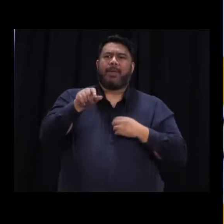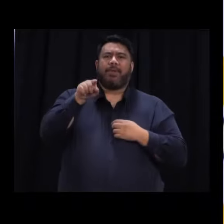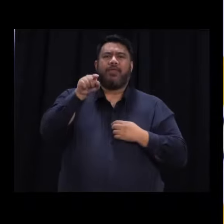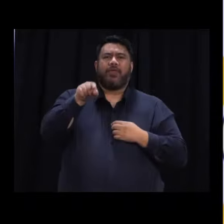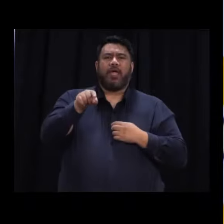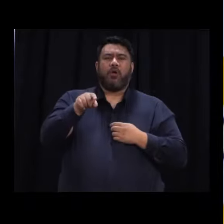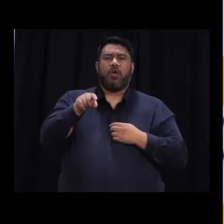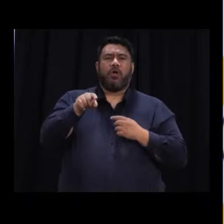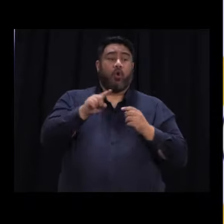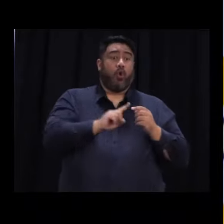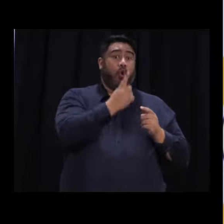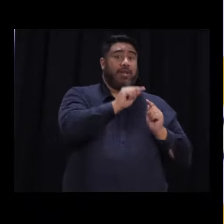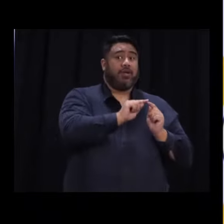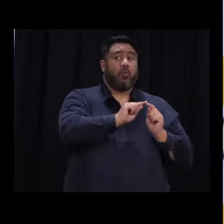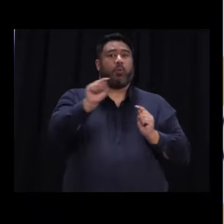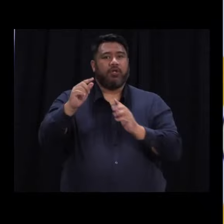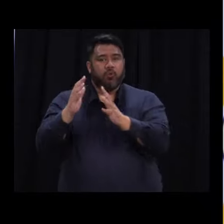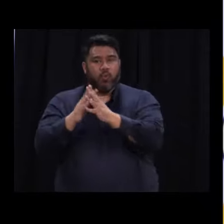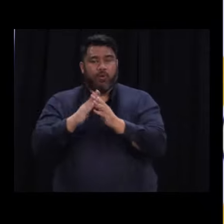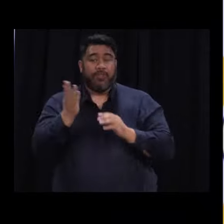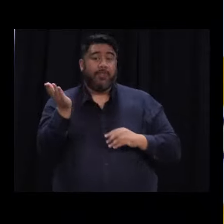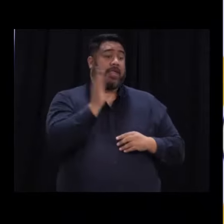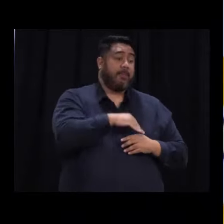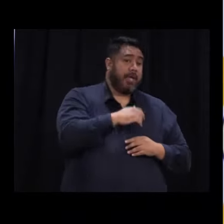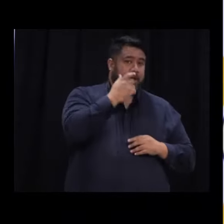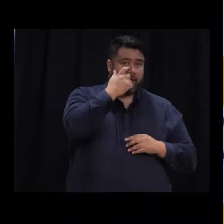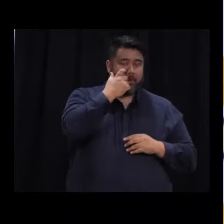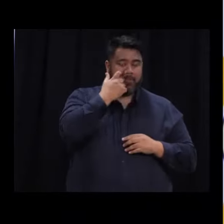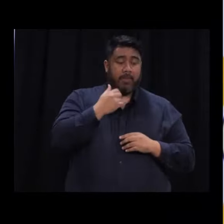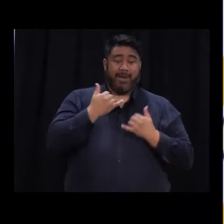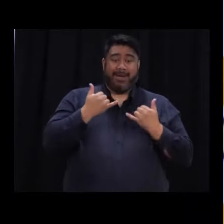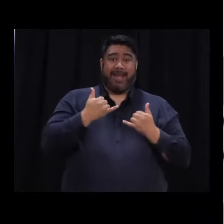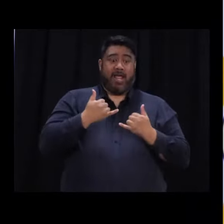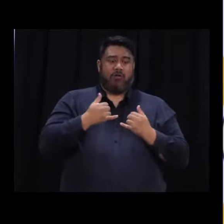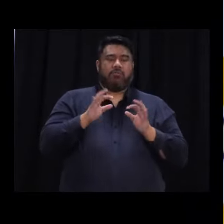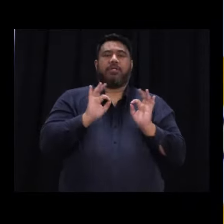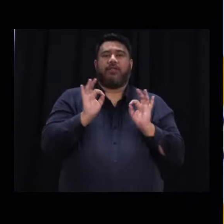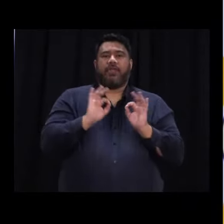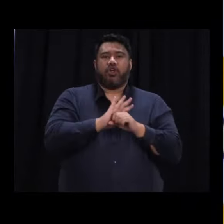the link to the current